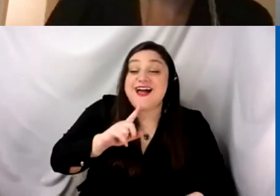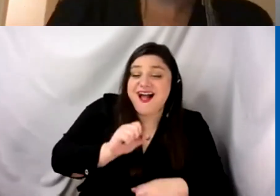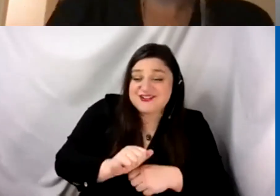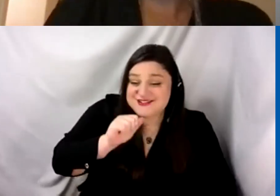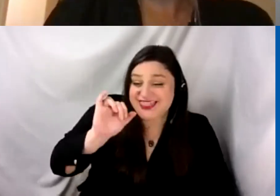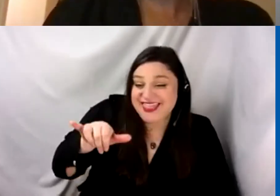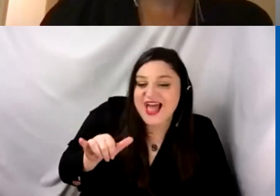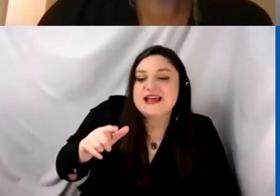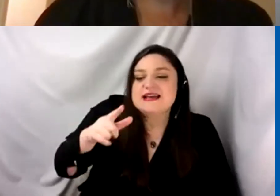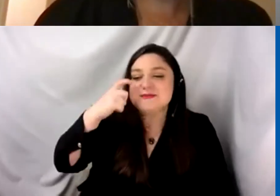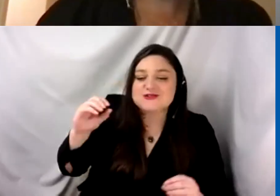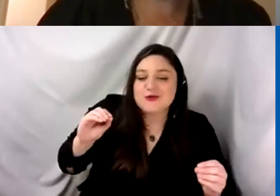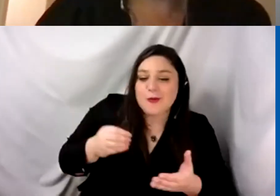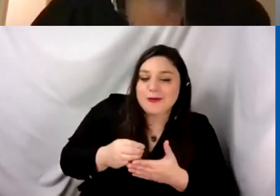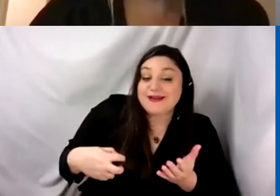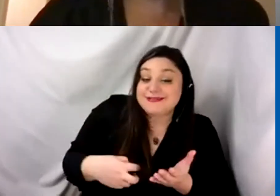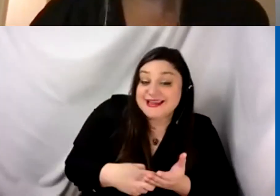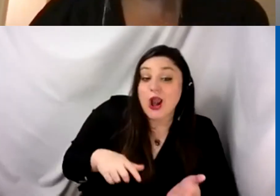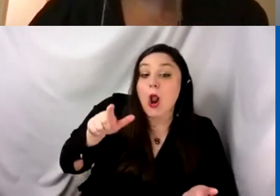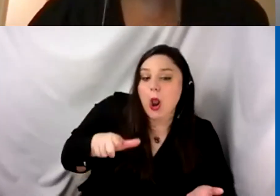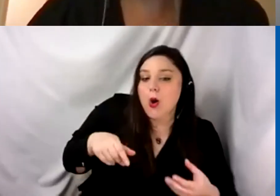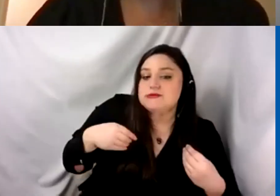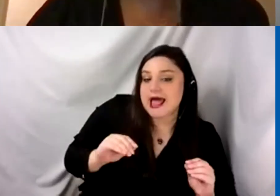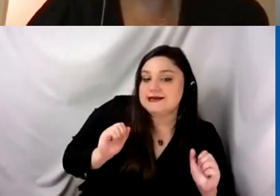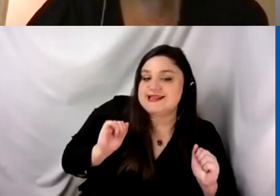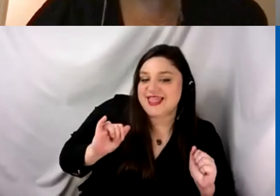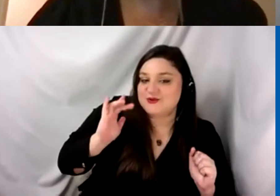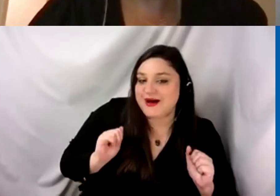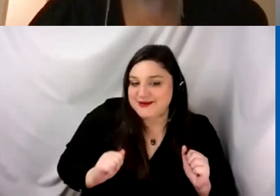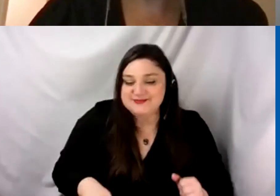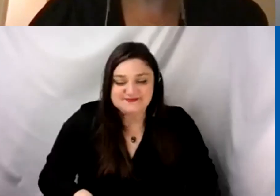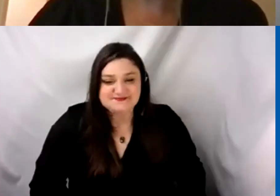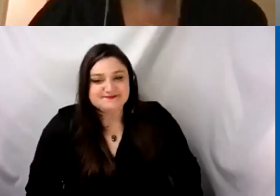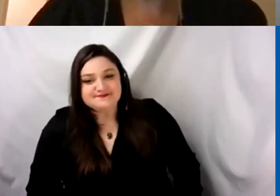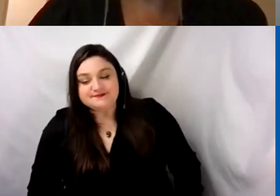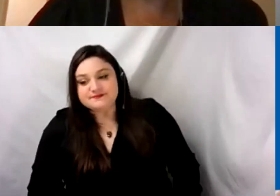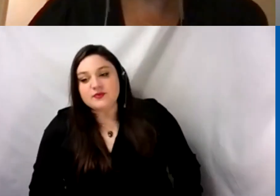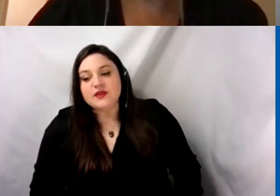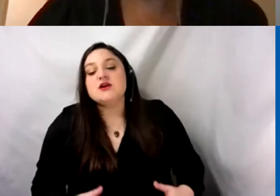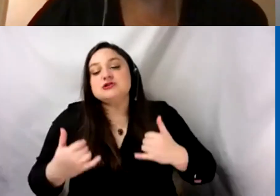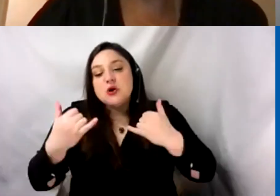happening. . GREG: In terms of this -- low ticket sales --